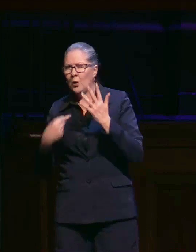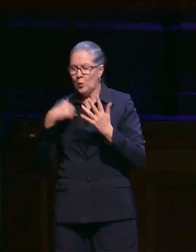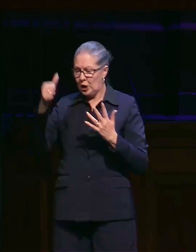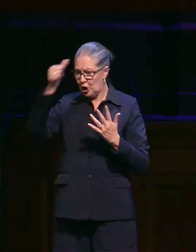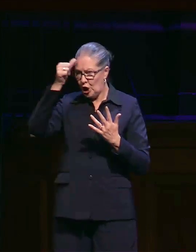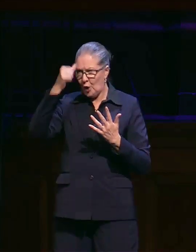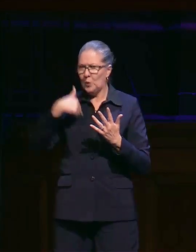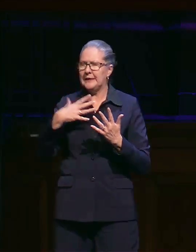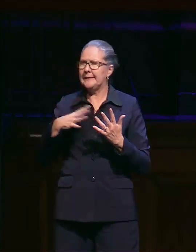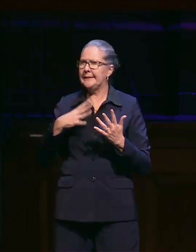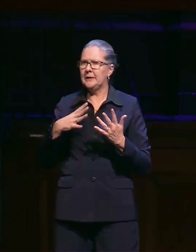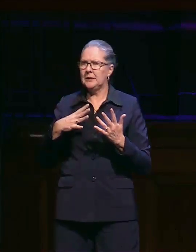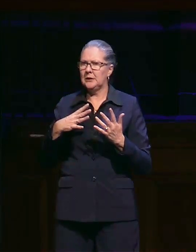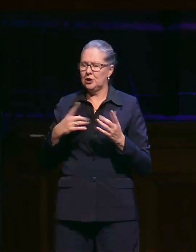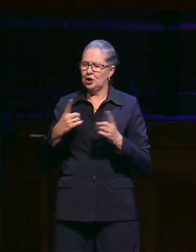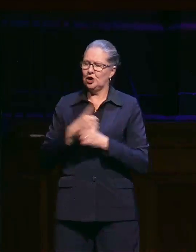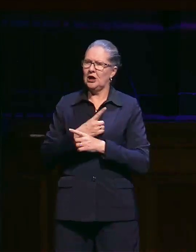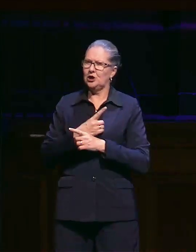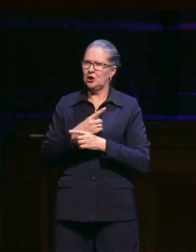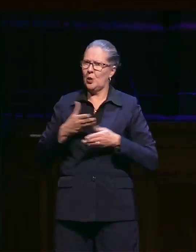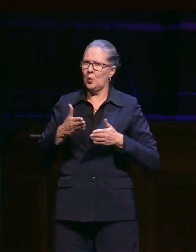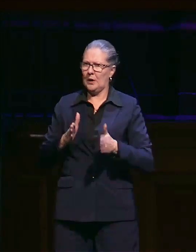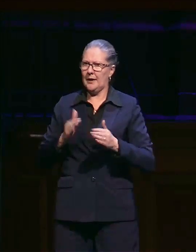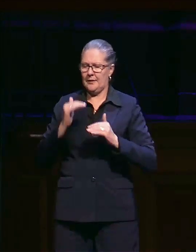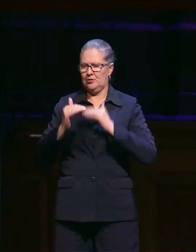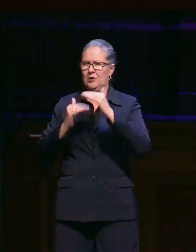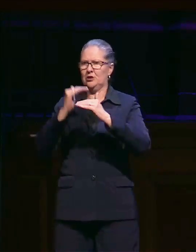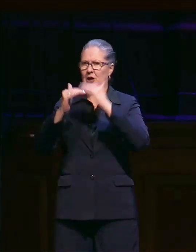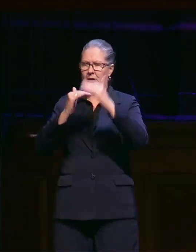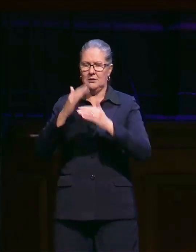more than structural change as our minister of state services Chris Hipkins